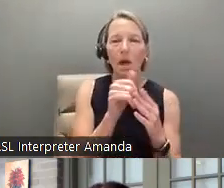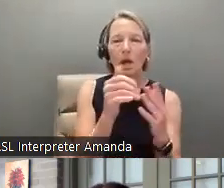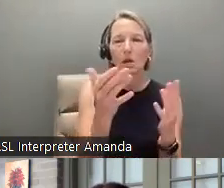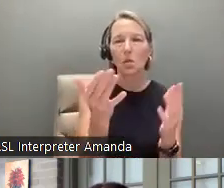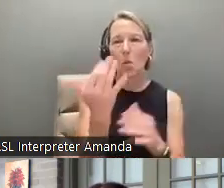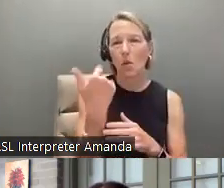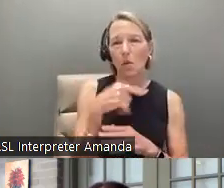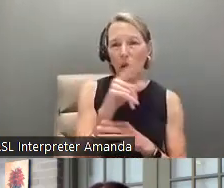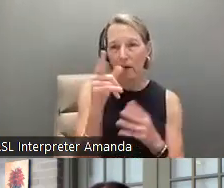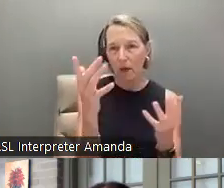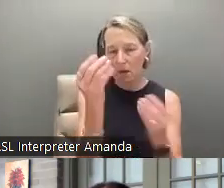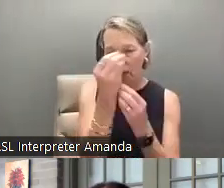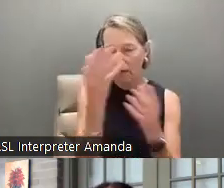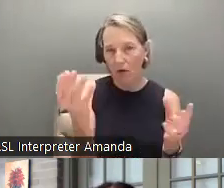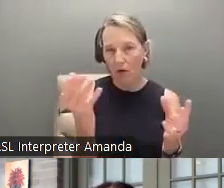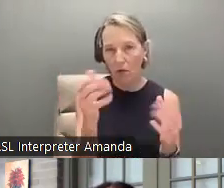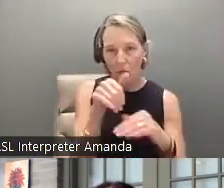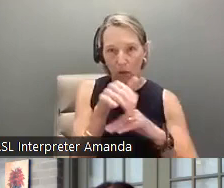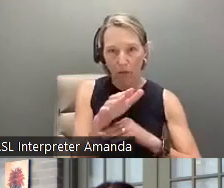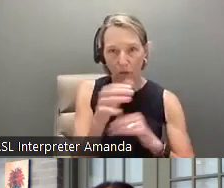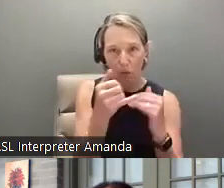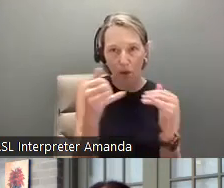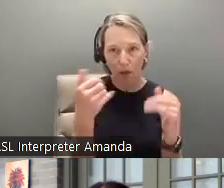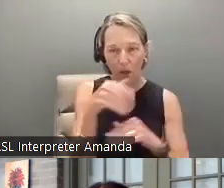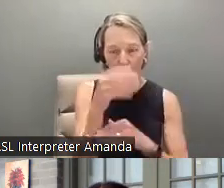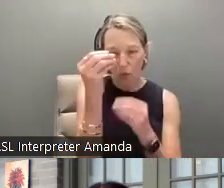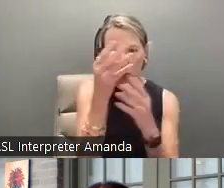an information and referral line for you and we will share that information with